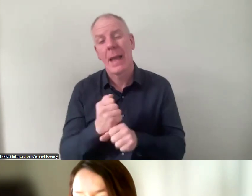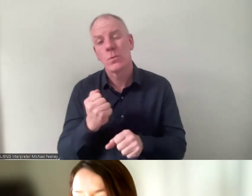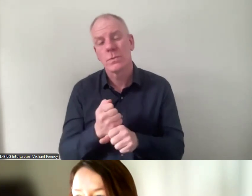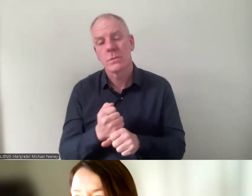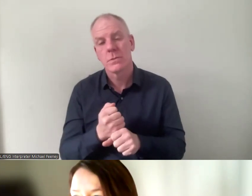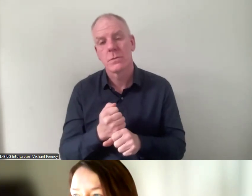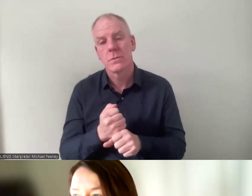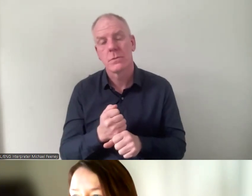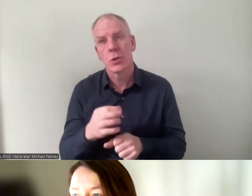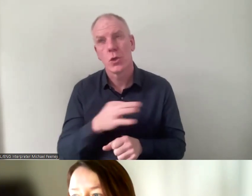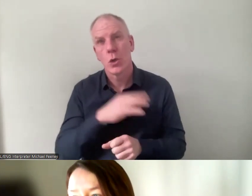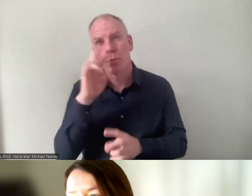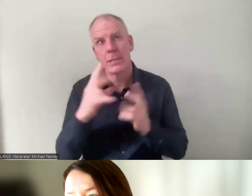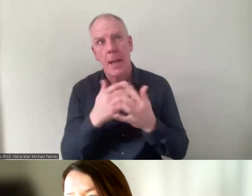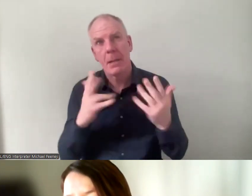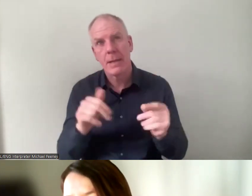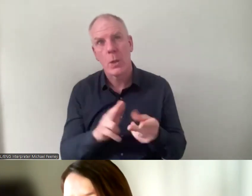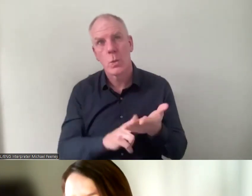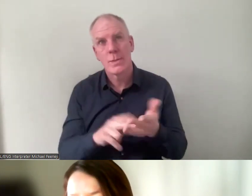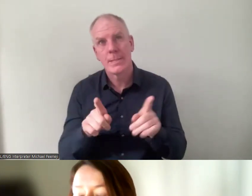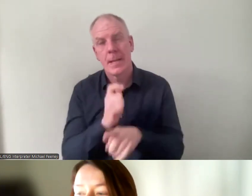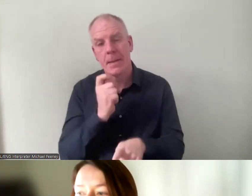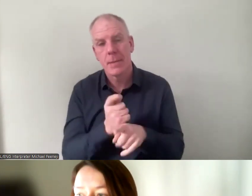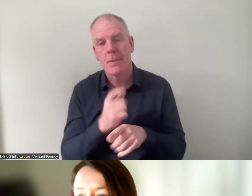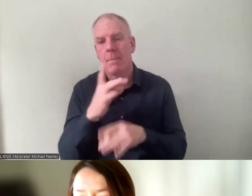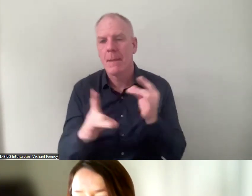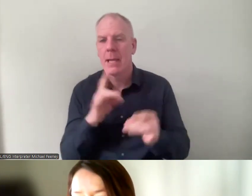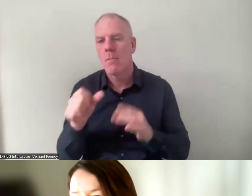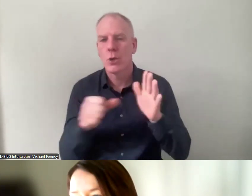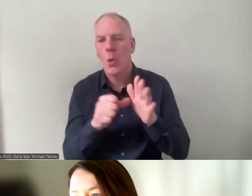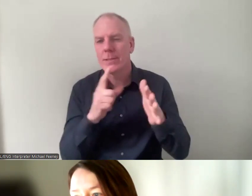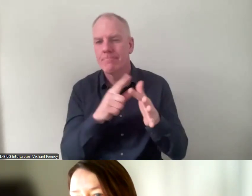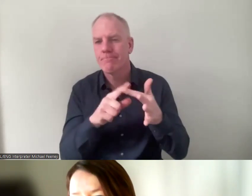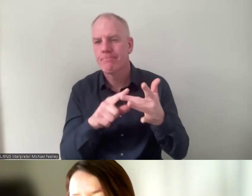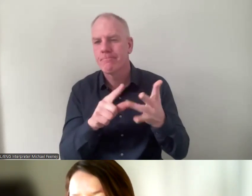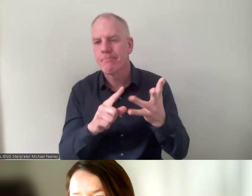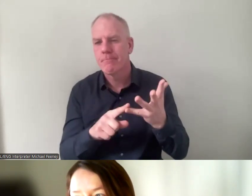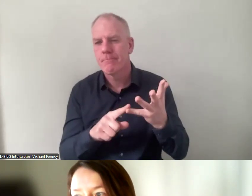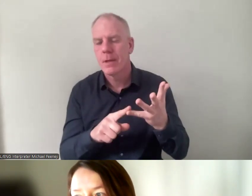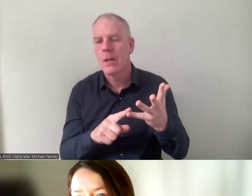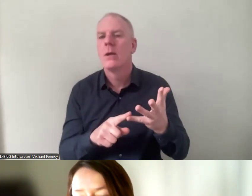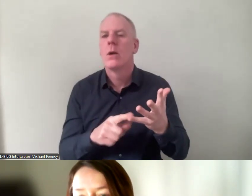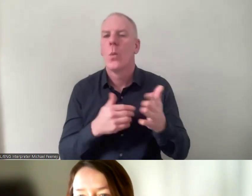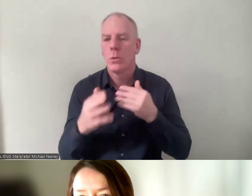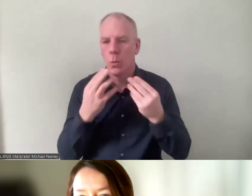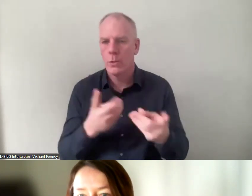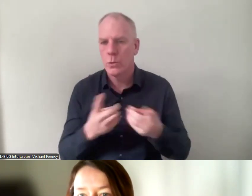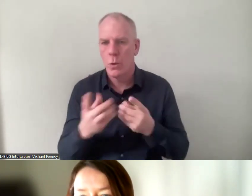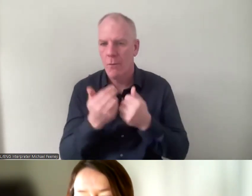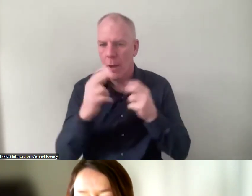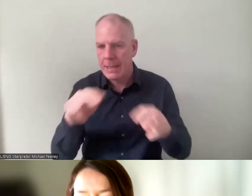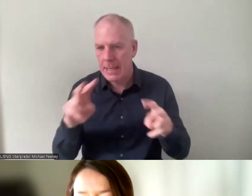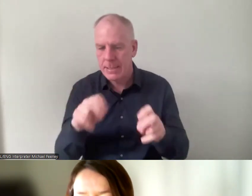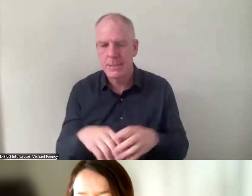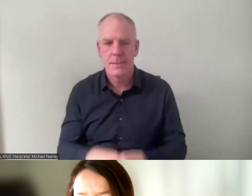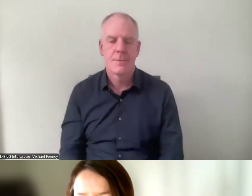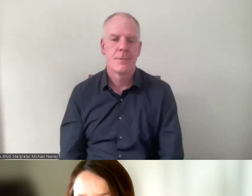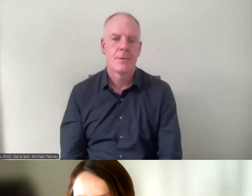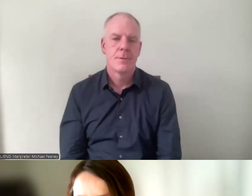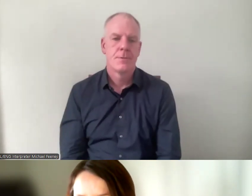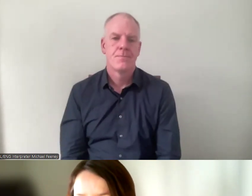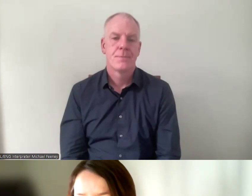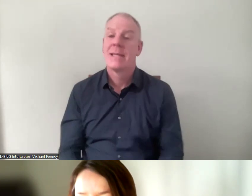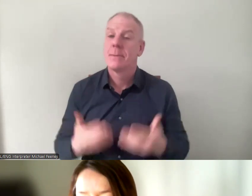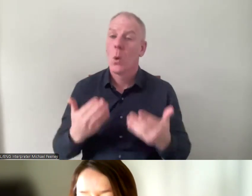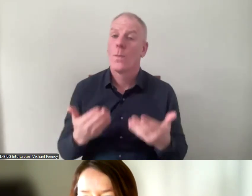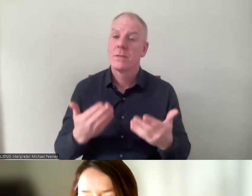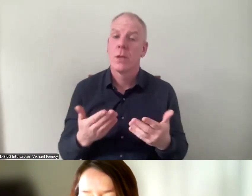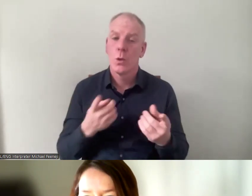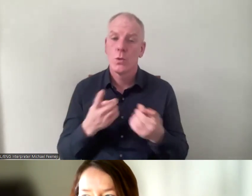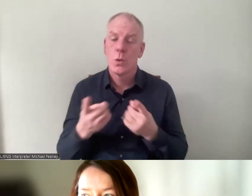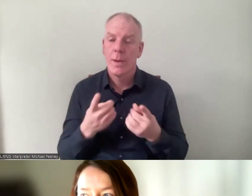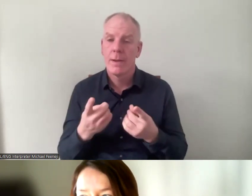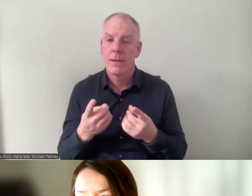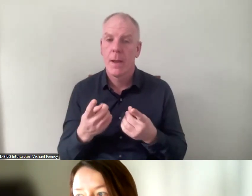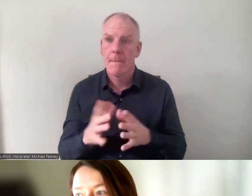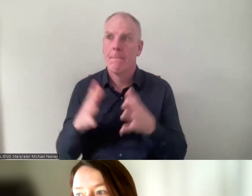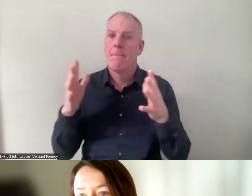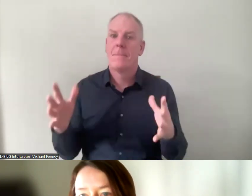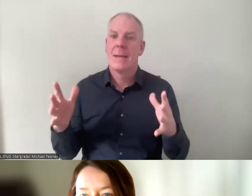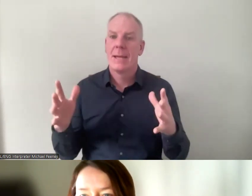really a great question, because it's really about prioritizing a certain level of streamlining of the analysis. At the moment, we're working on a big Jack B Yeats